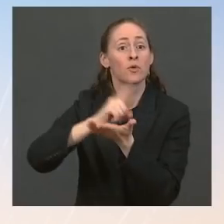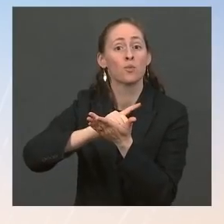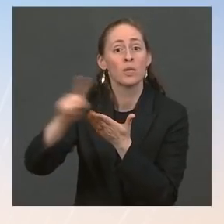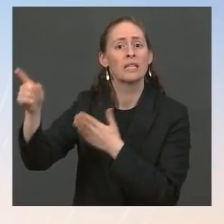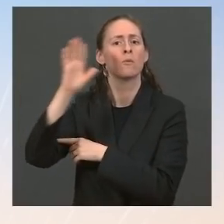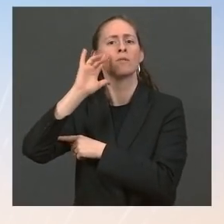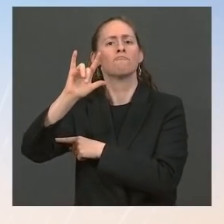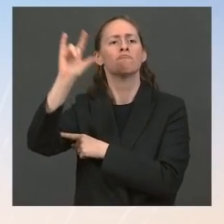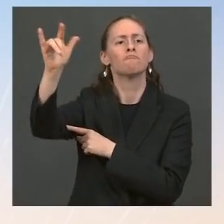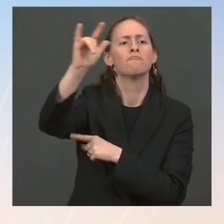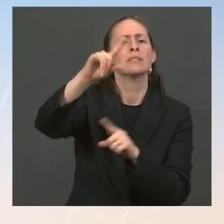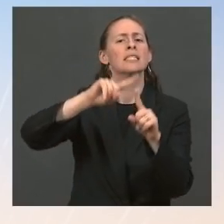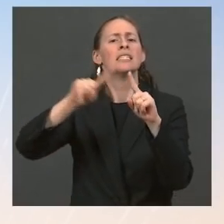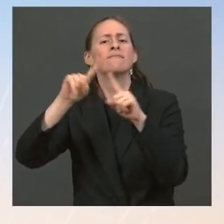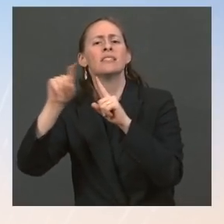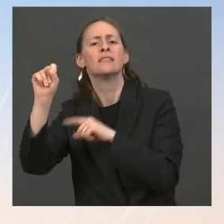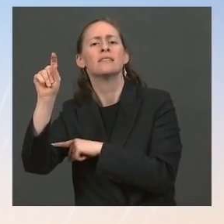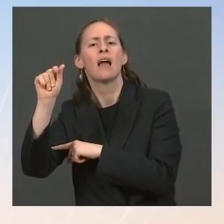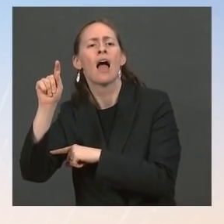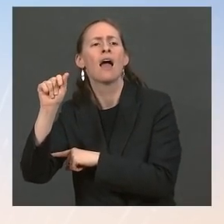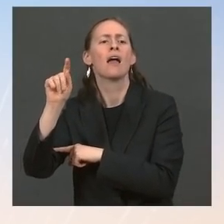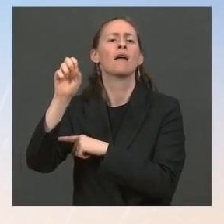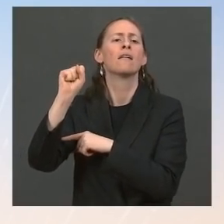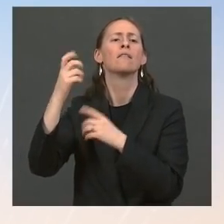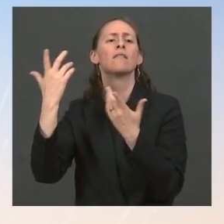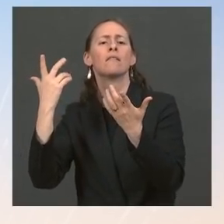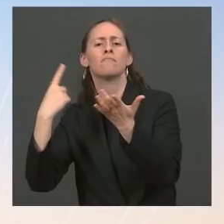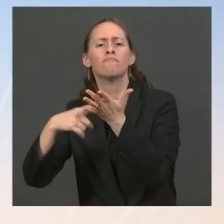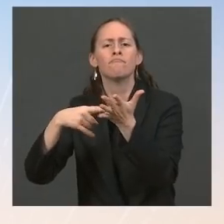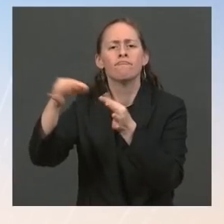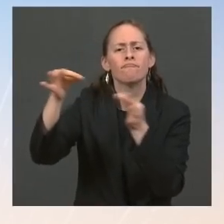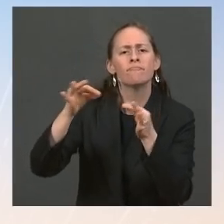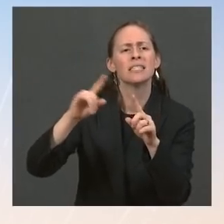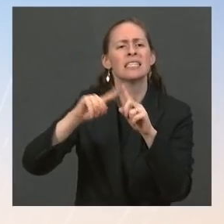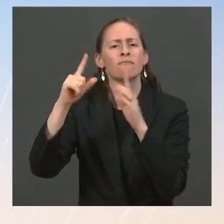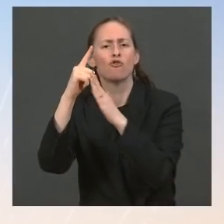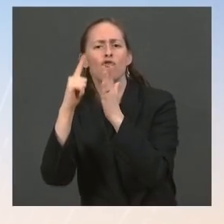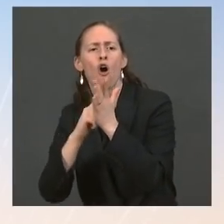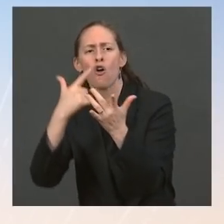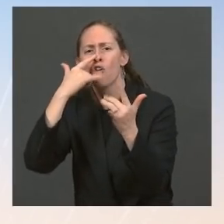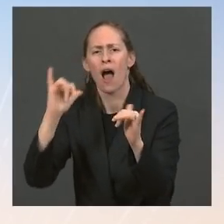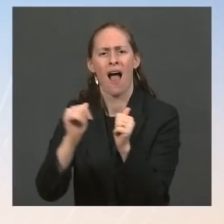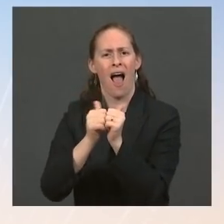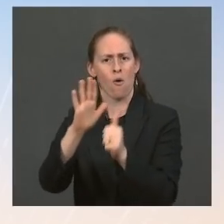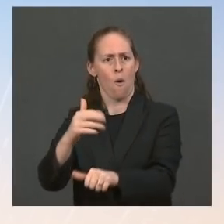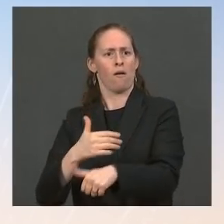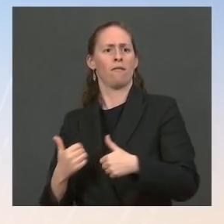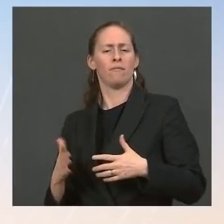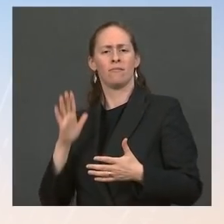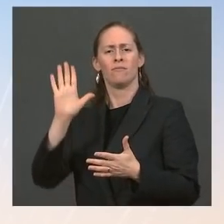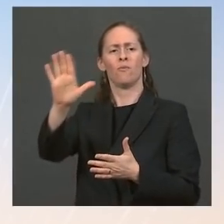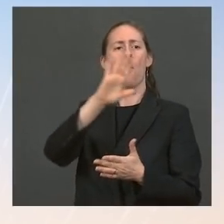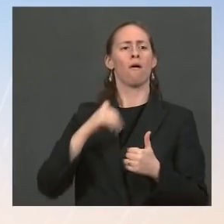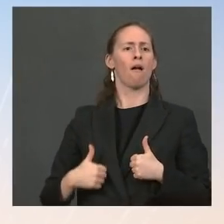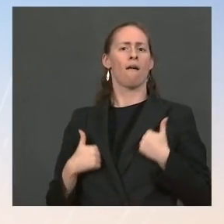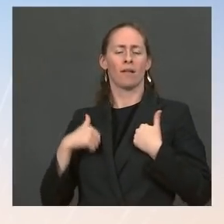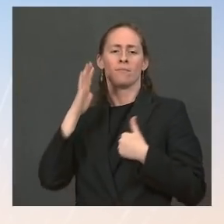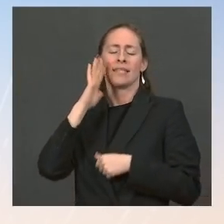will impact people's everyday lives and what they talk about at their kitchen tables. Go ahead. The Press: Thanks, Jen. We've got the meeting later on today